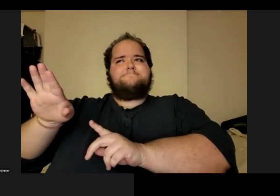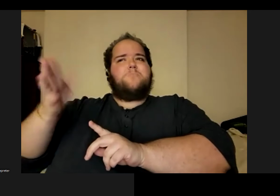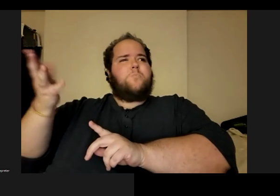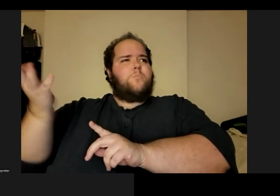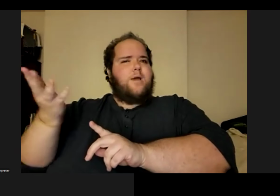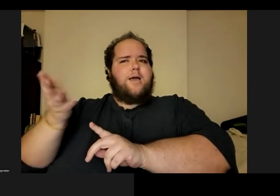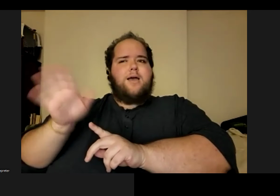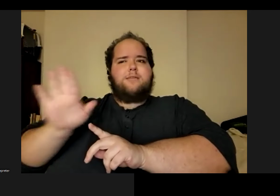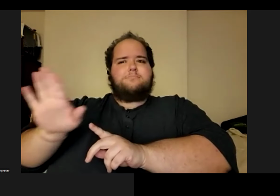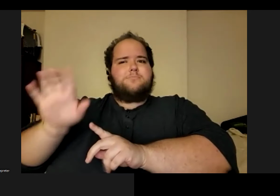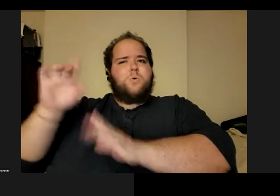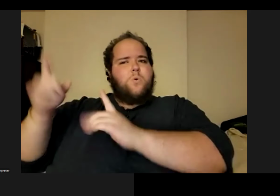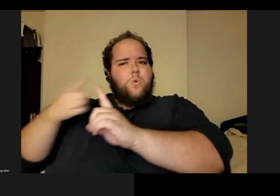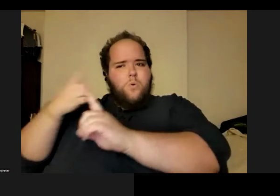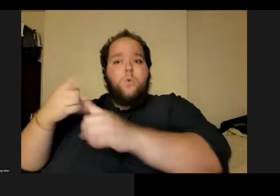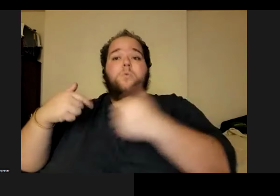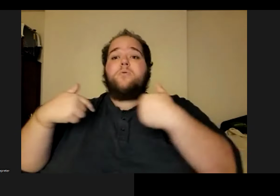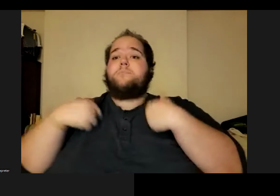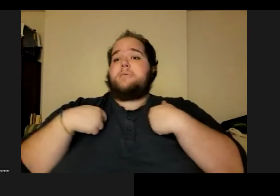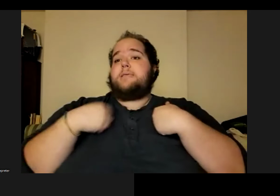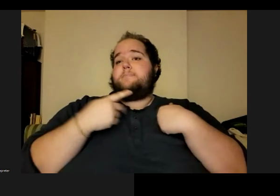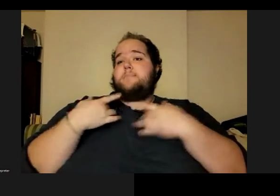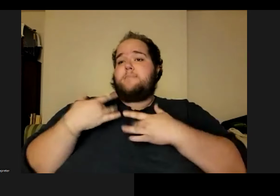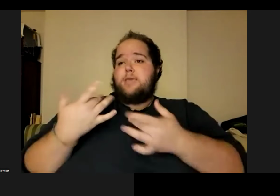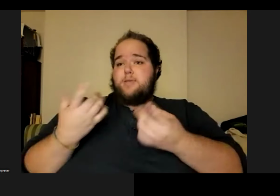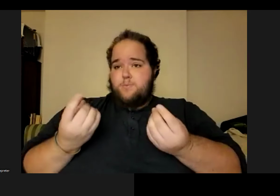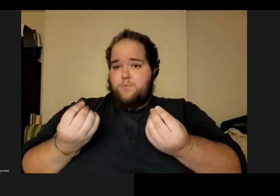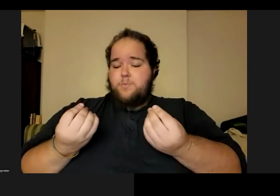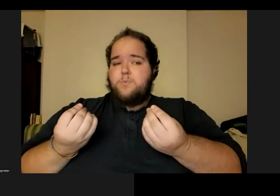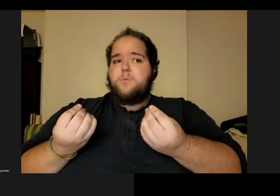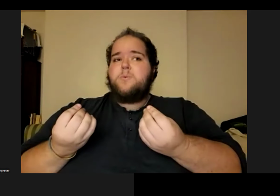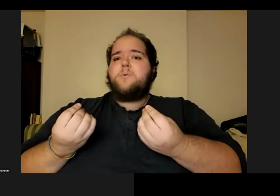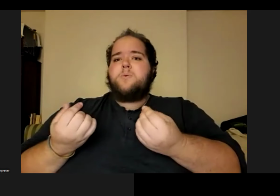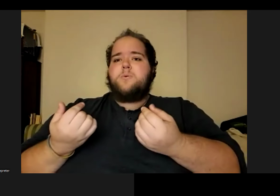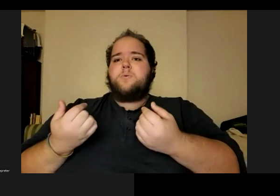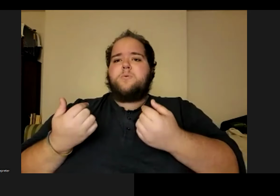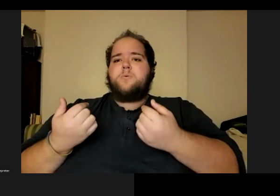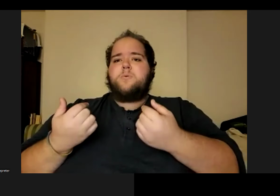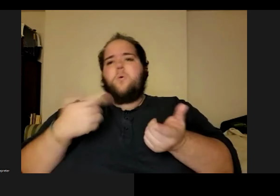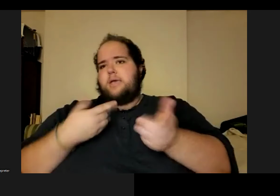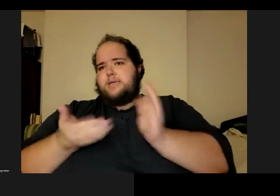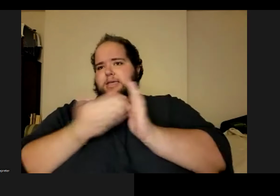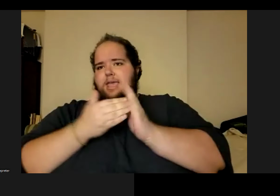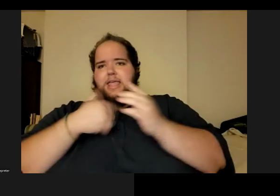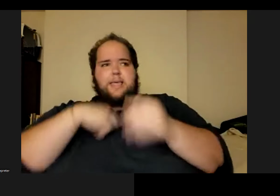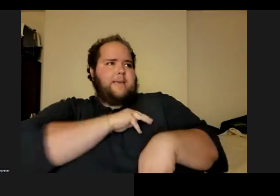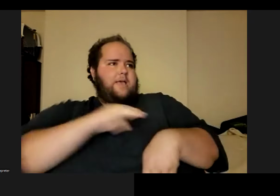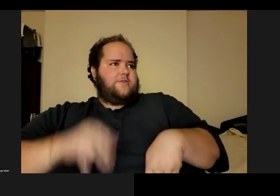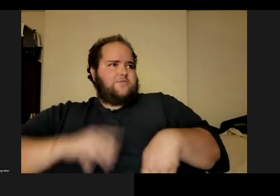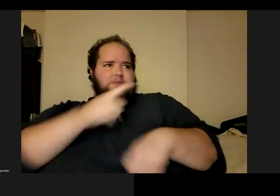What I've done is… I have a master document just so that I can keep track of things. Mm-hmm.